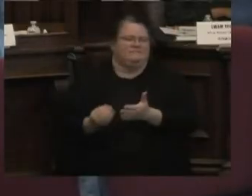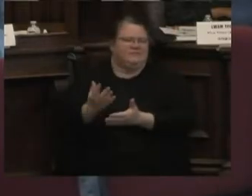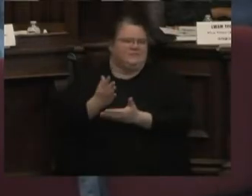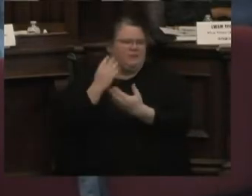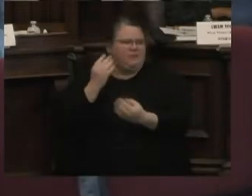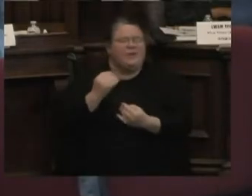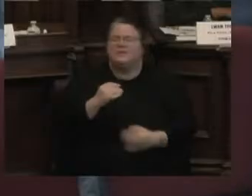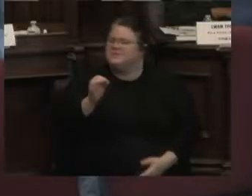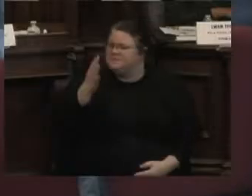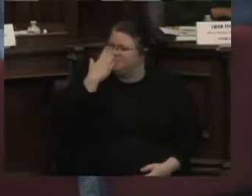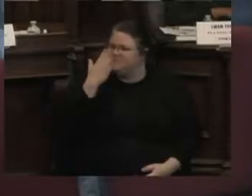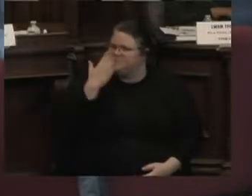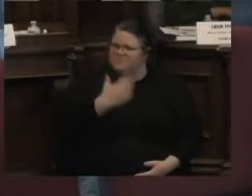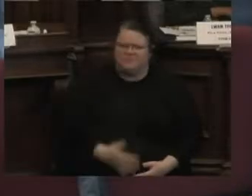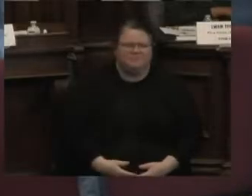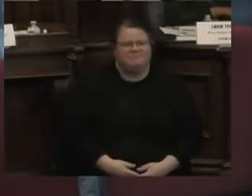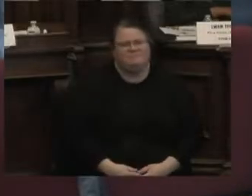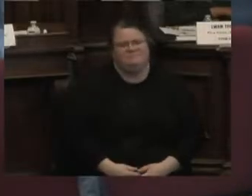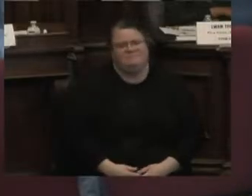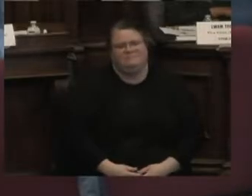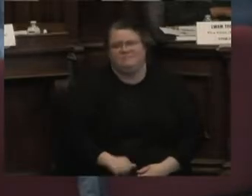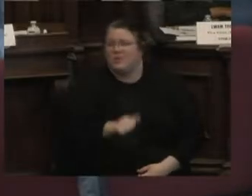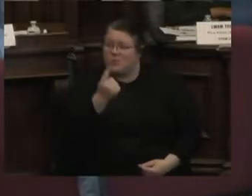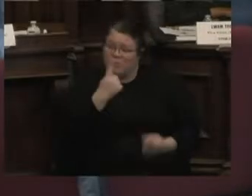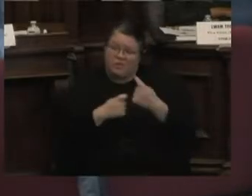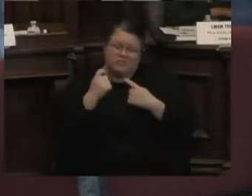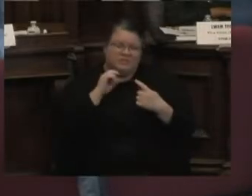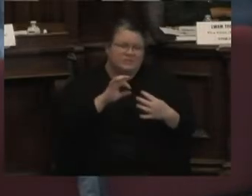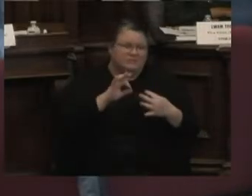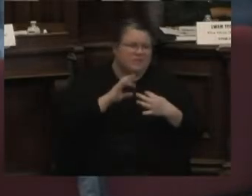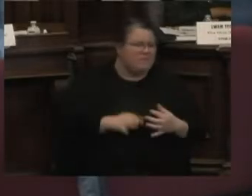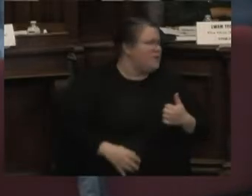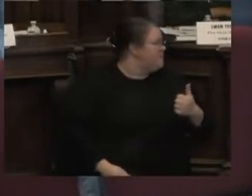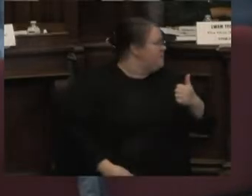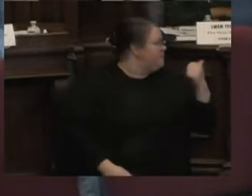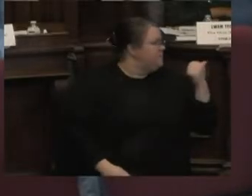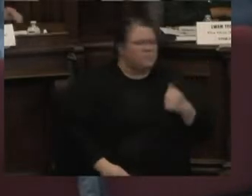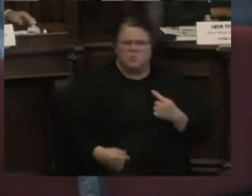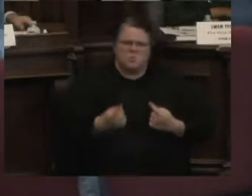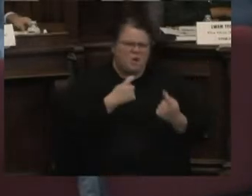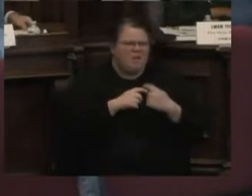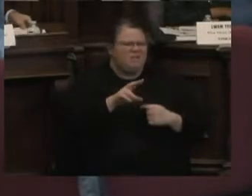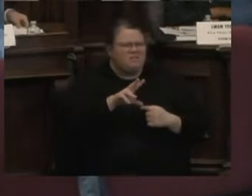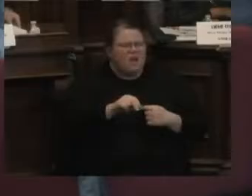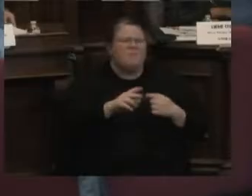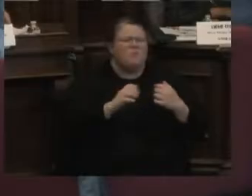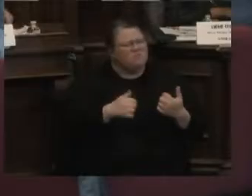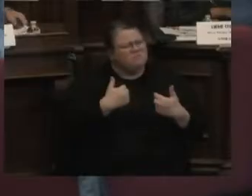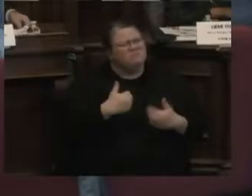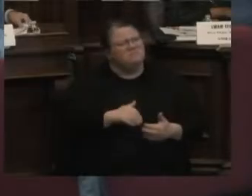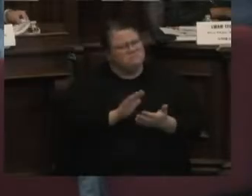here. And so that was helpful.